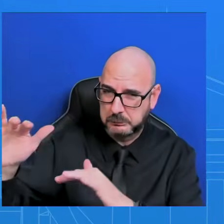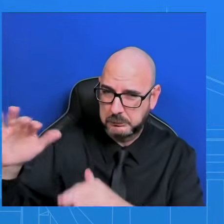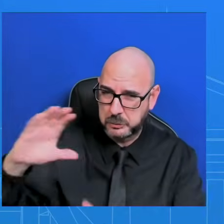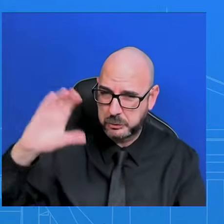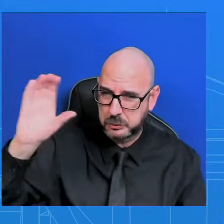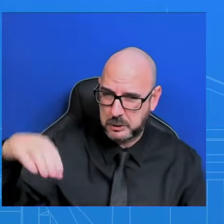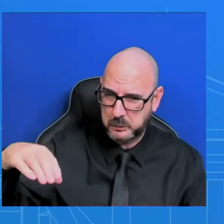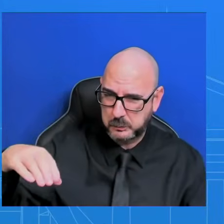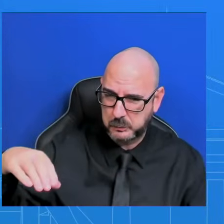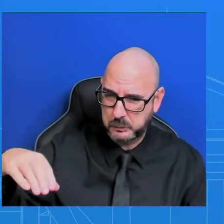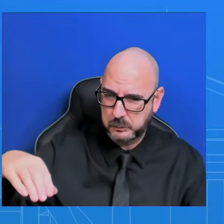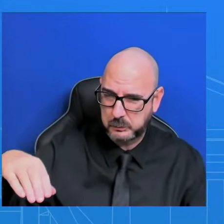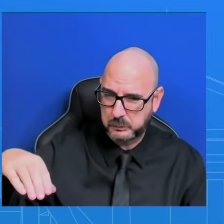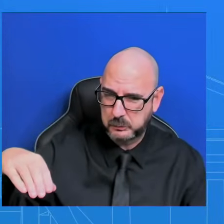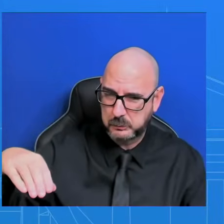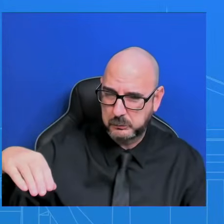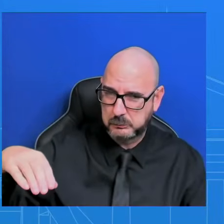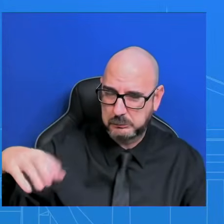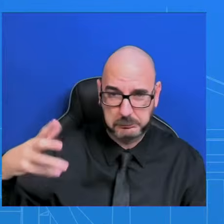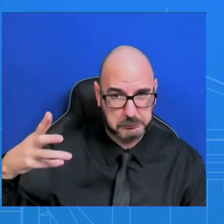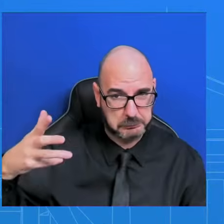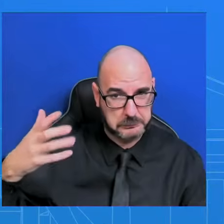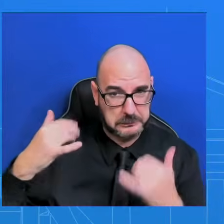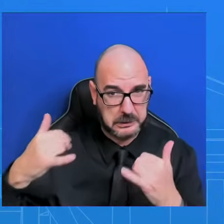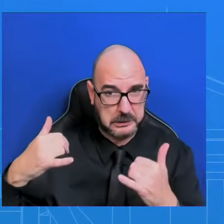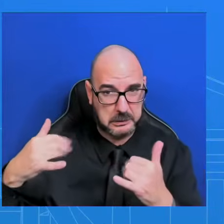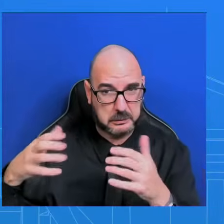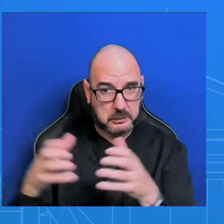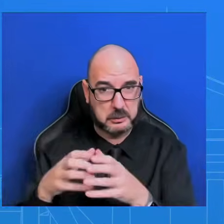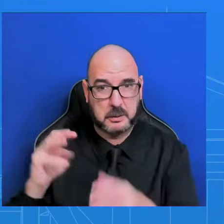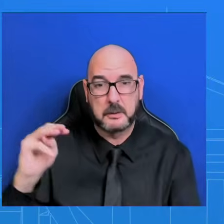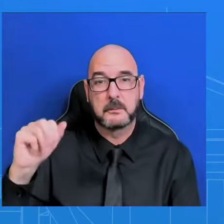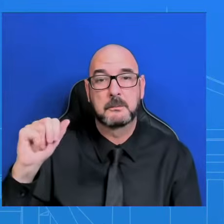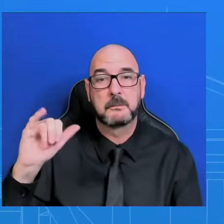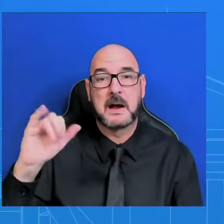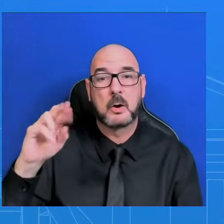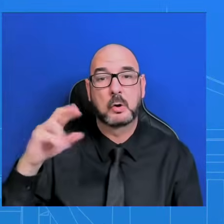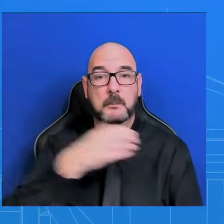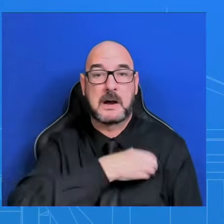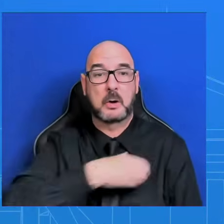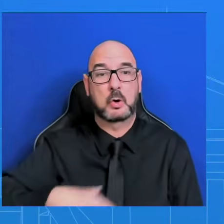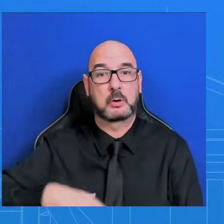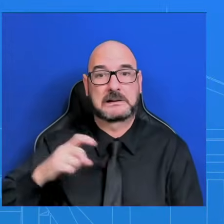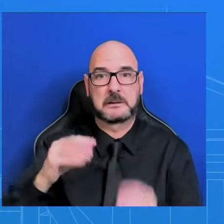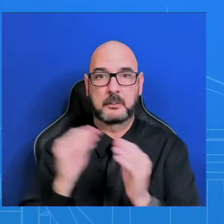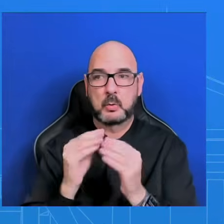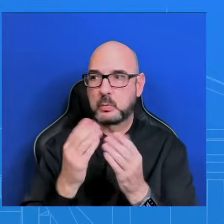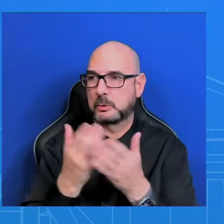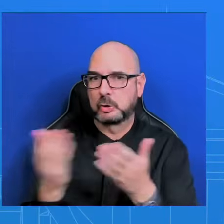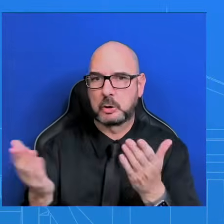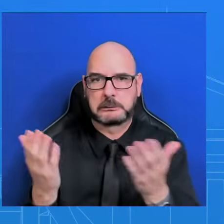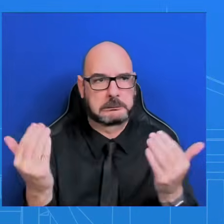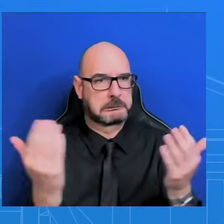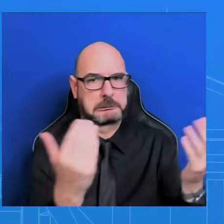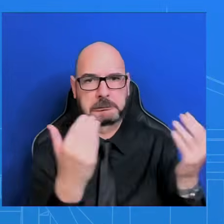They're certainly going to ask for more resources. What -- what can the federal government do to help cities like Chicago